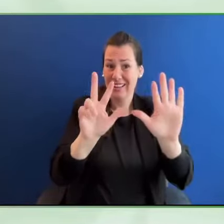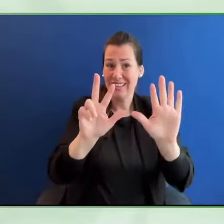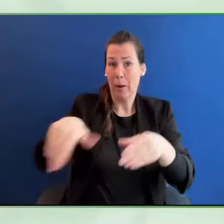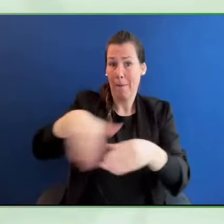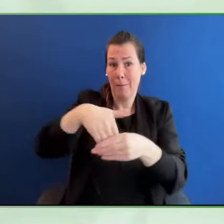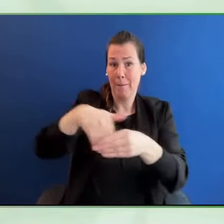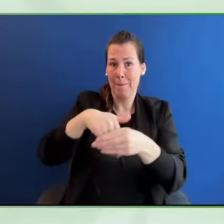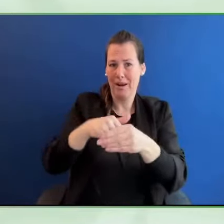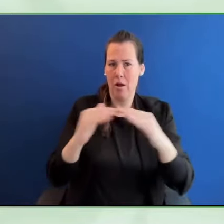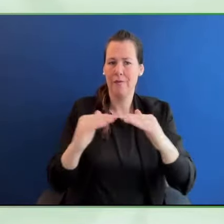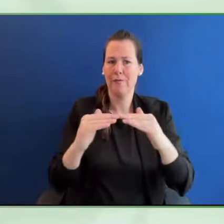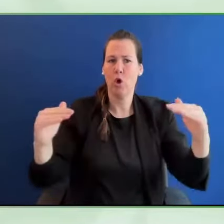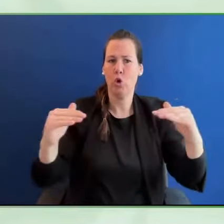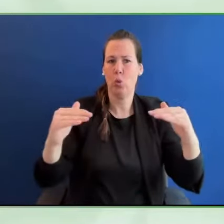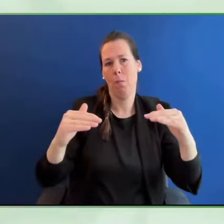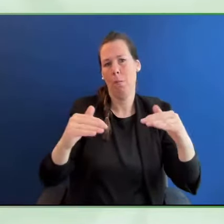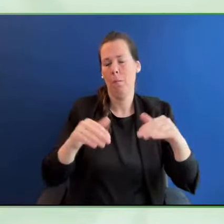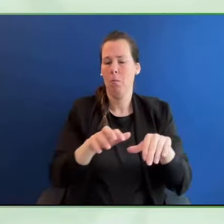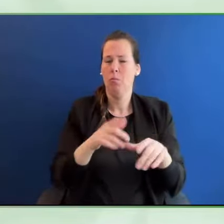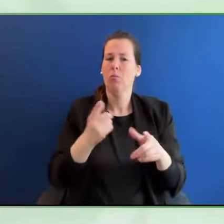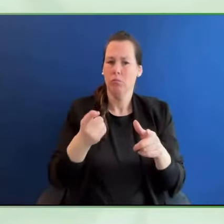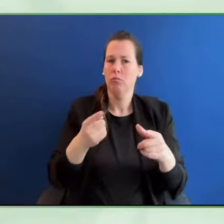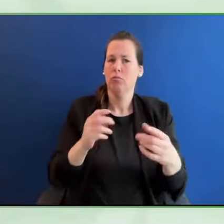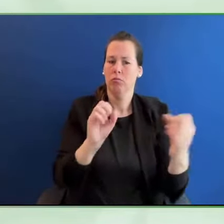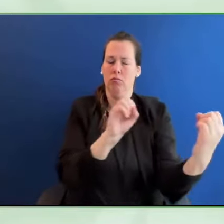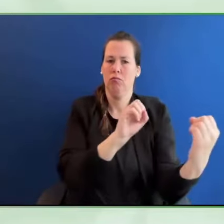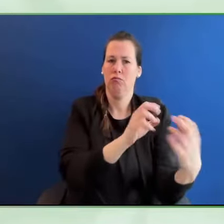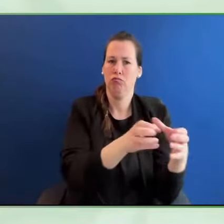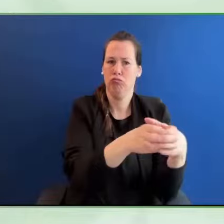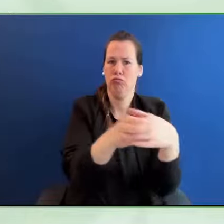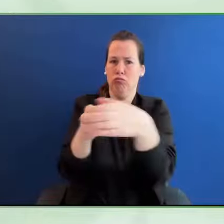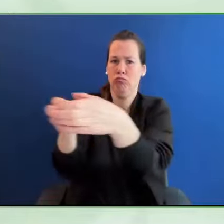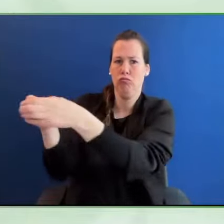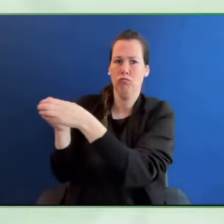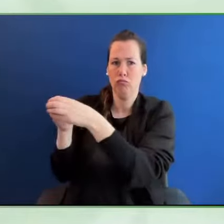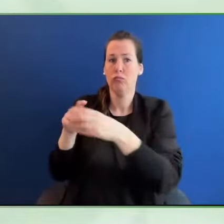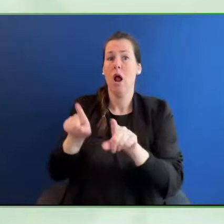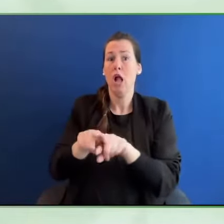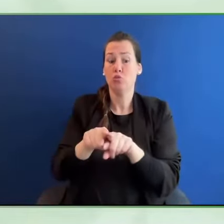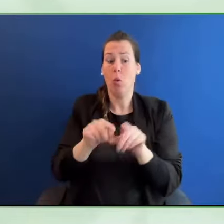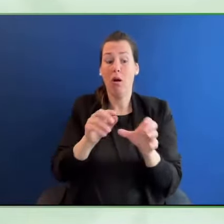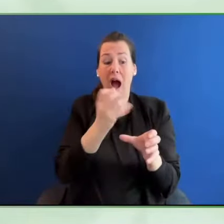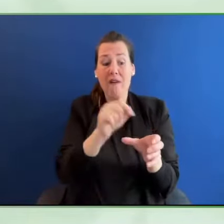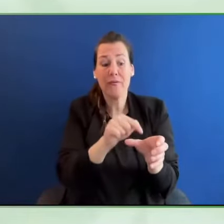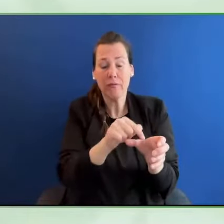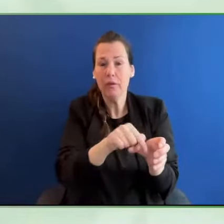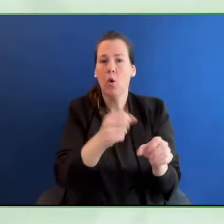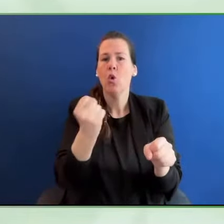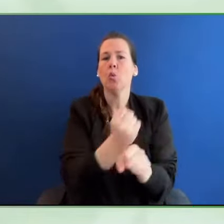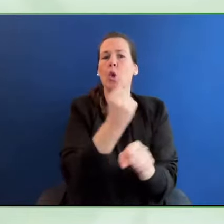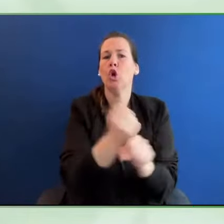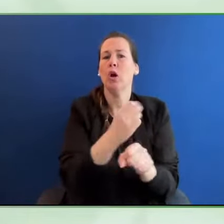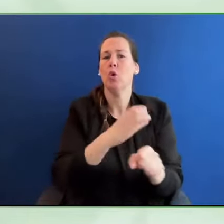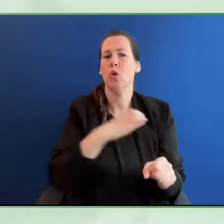legislation it is not always easy to understand. It sounds simple but is not easy.